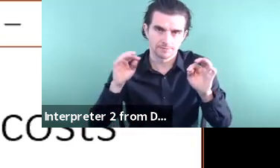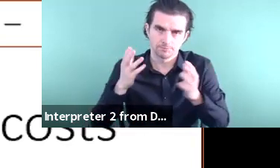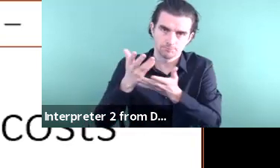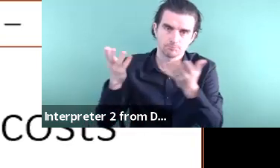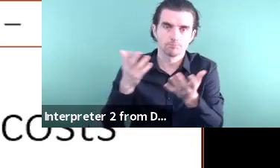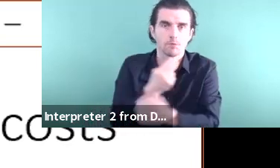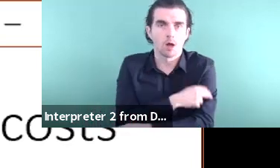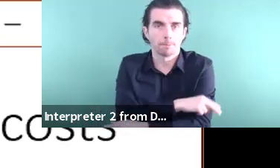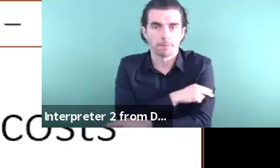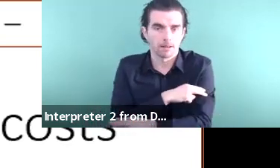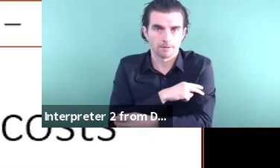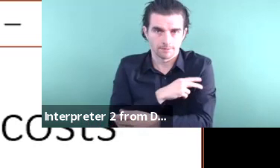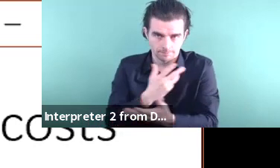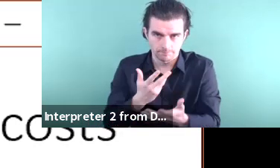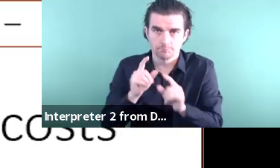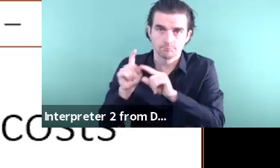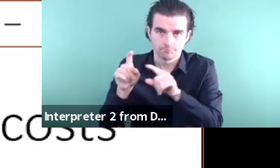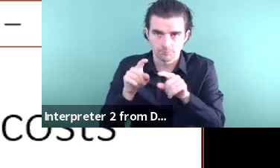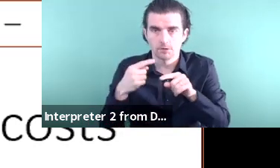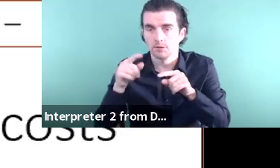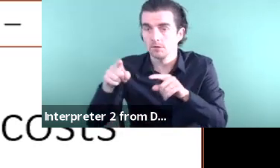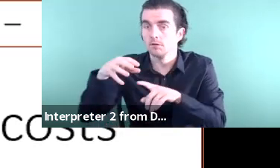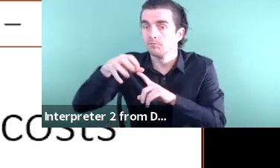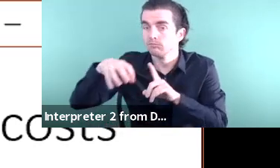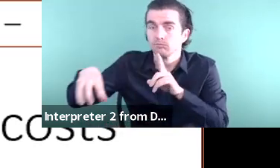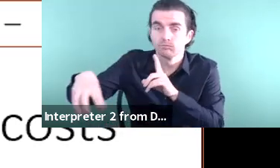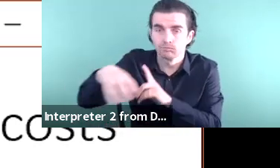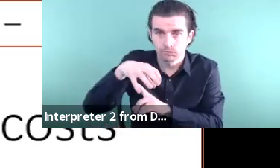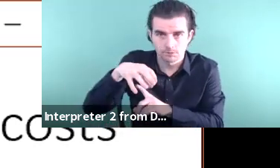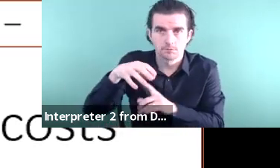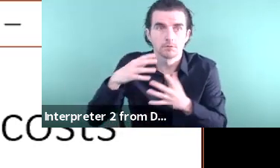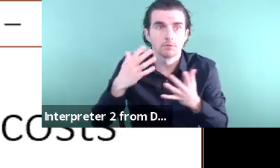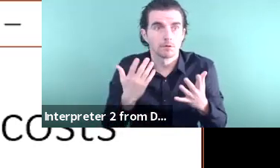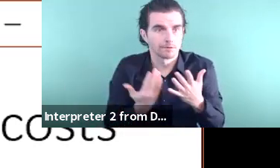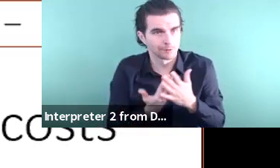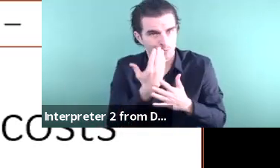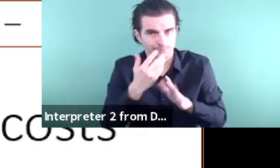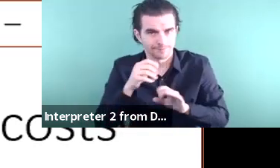different possible format for home support and partial personal assistant schemes,